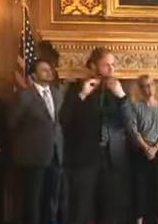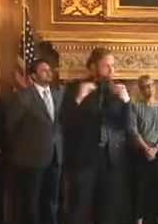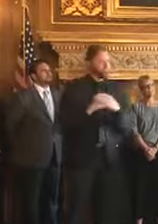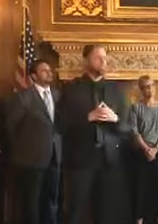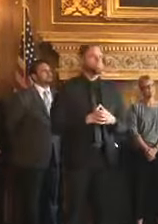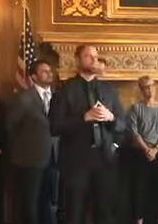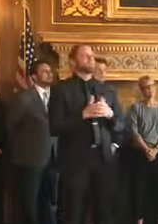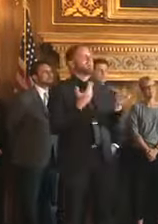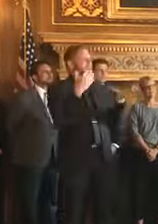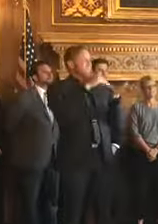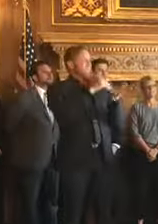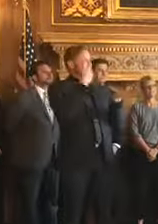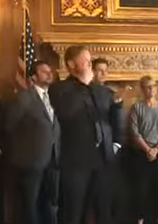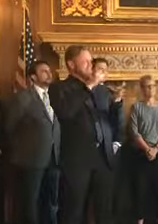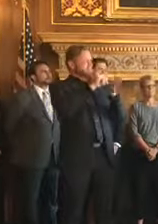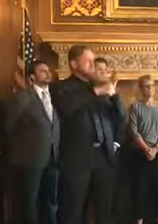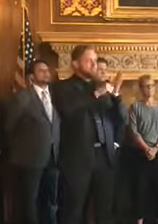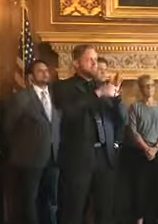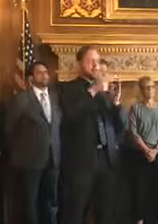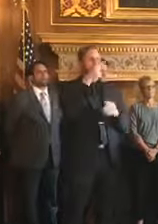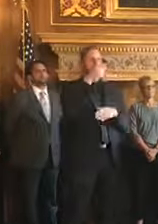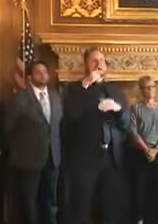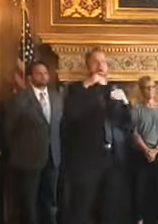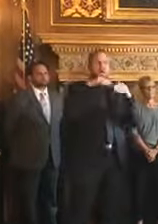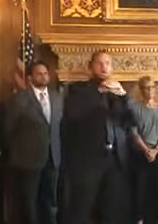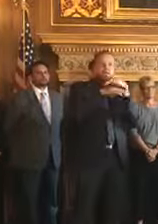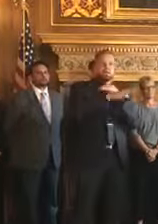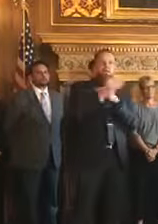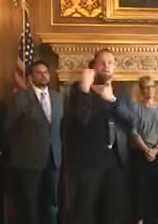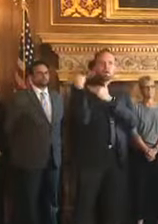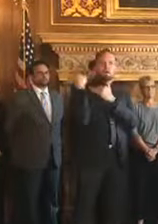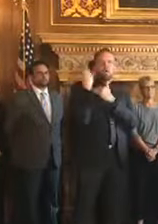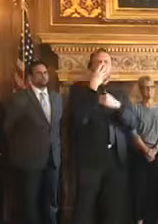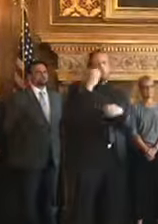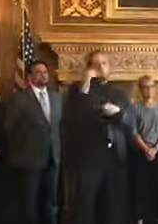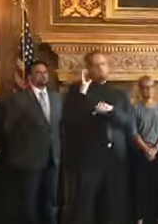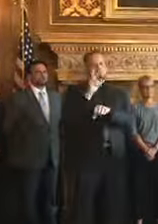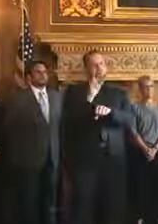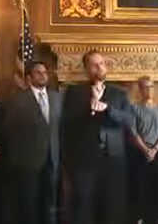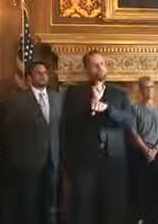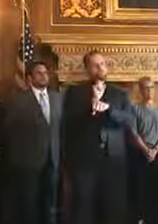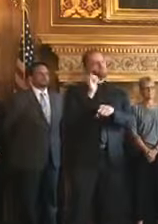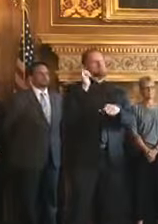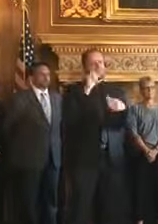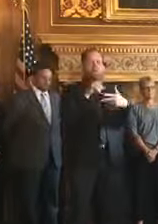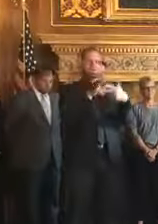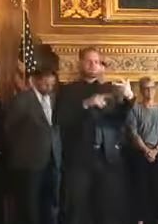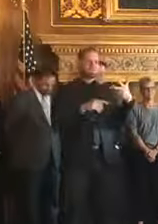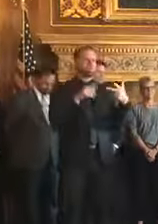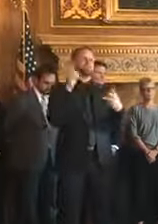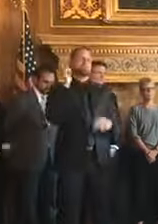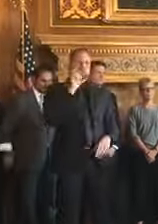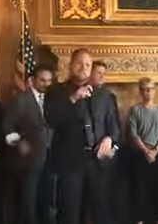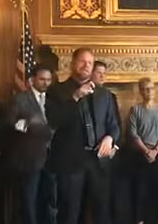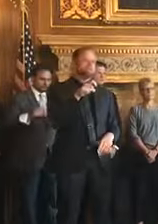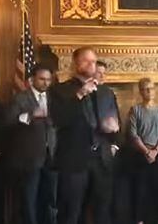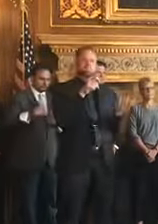the opportunity to get back to work in Wisconsin. This is long overdue. Every day we wait for this, we are losing more access, more people are out of work.